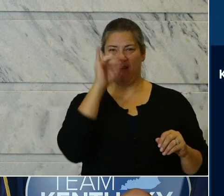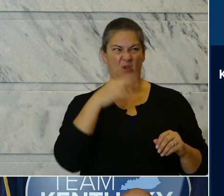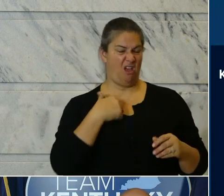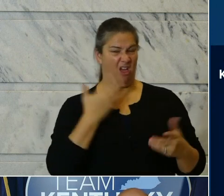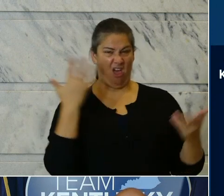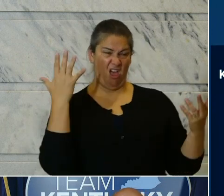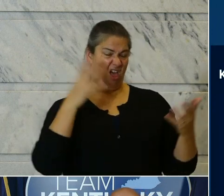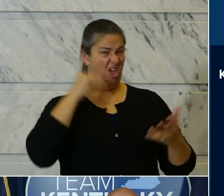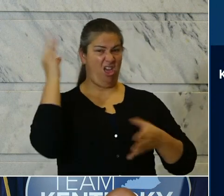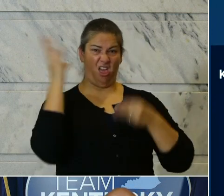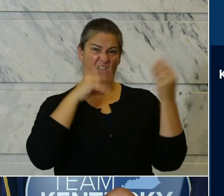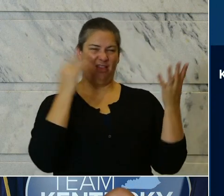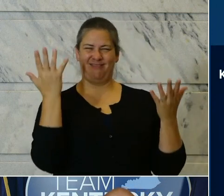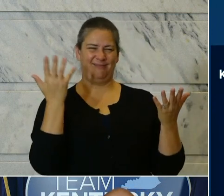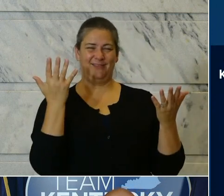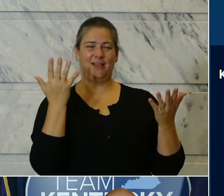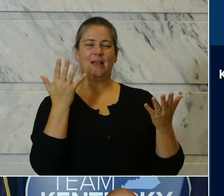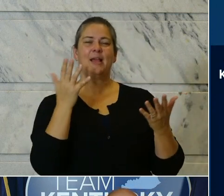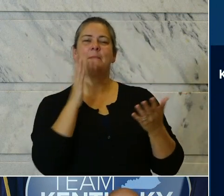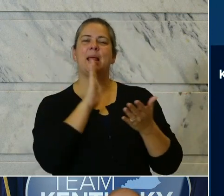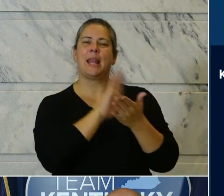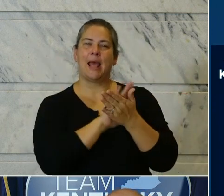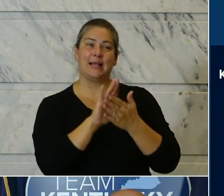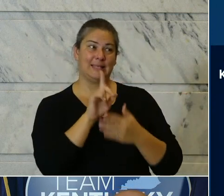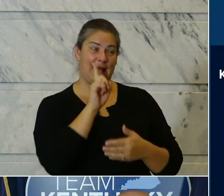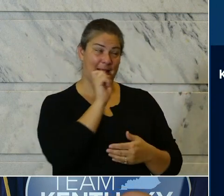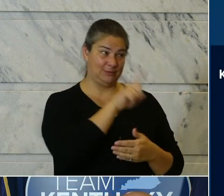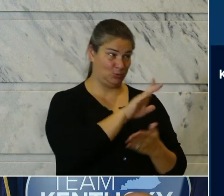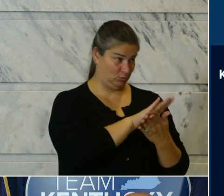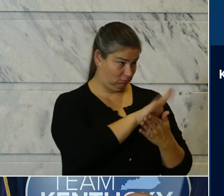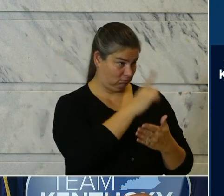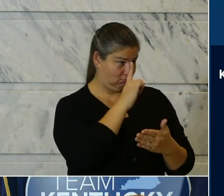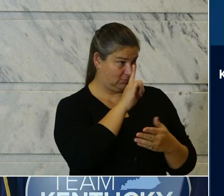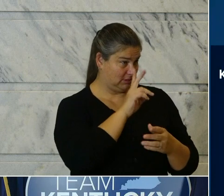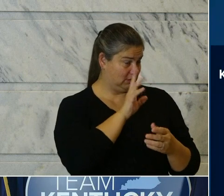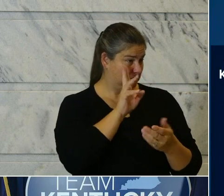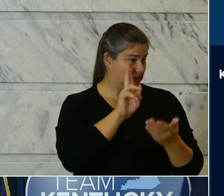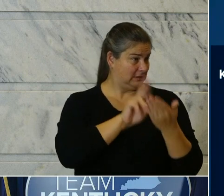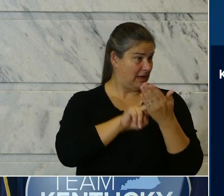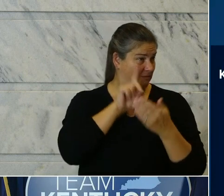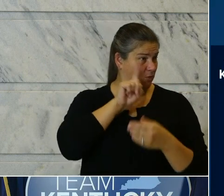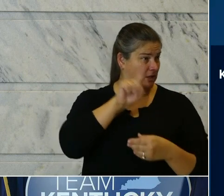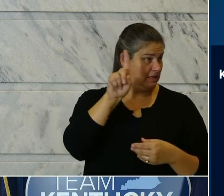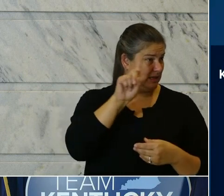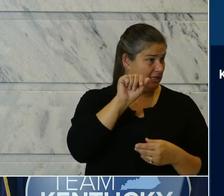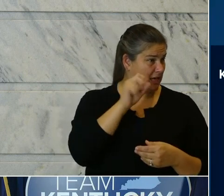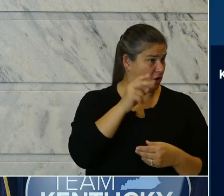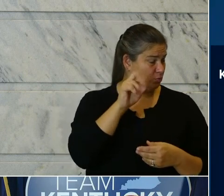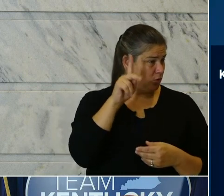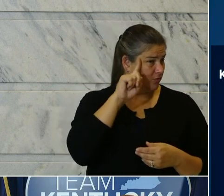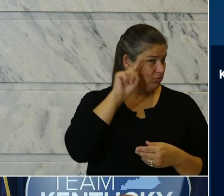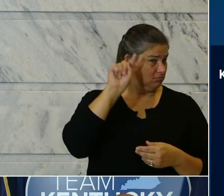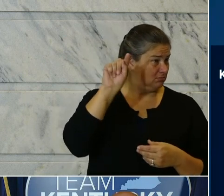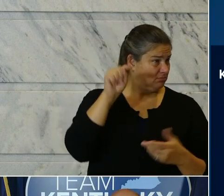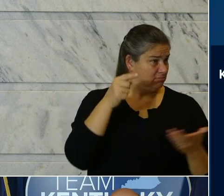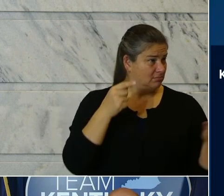FLIES WITH HONEY THAN VINEGAR OVER HERE TO BE NICE TO PEOPLE ASKING NICELY COULD YOU PLEASE. SIGN UP FOR THE DASHBOARD SO WE